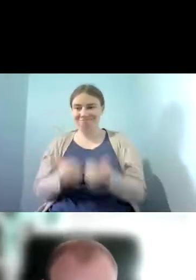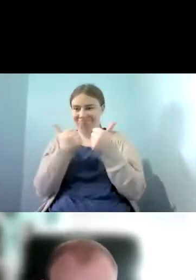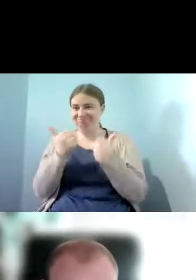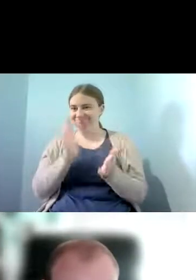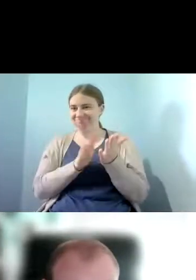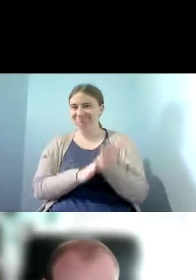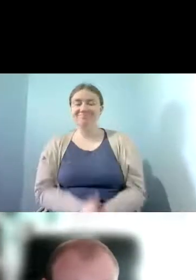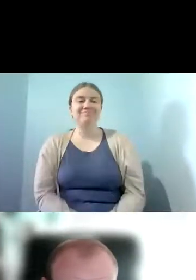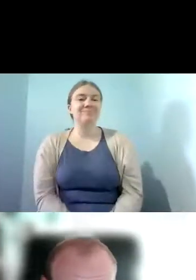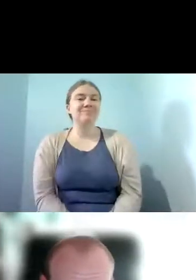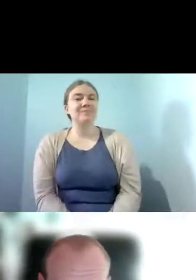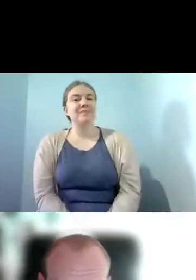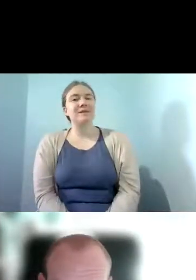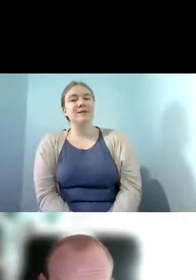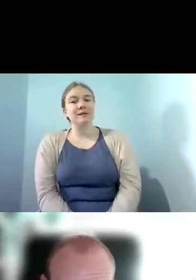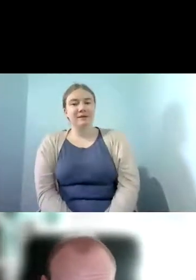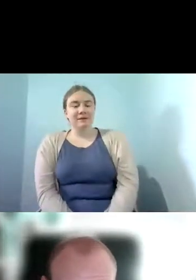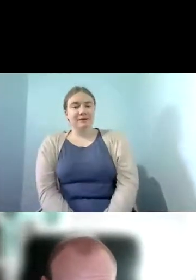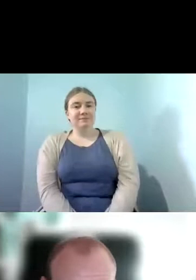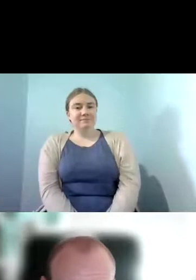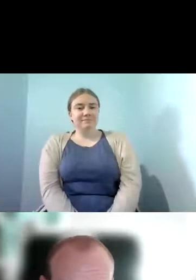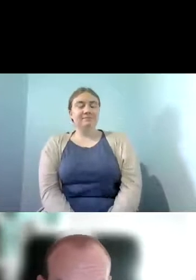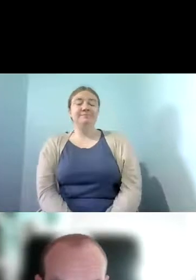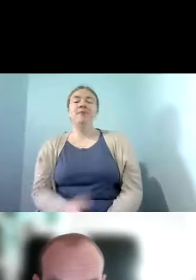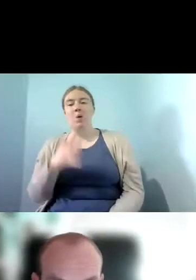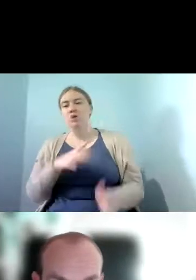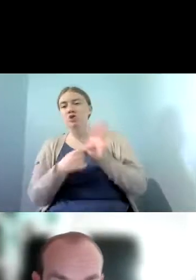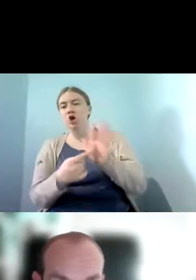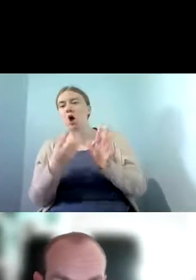i thought i'd share with you some key construction issues that were overcome during the works